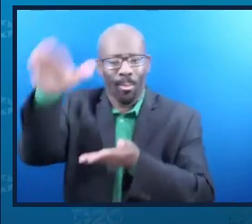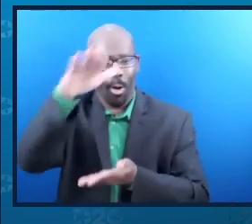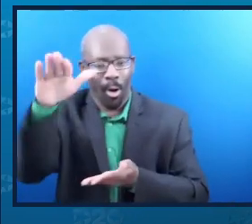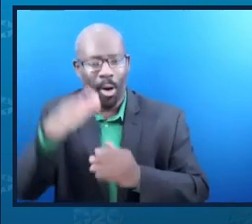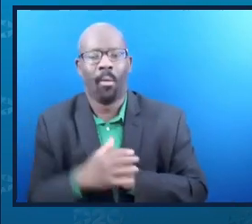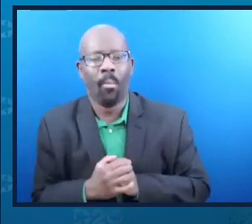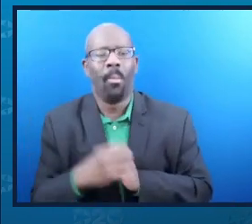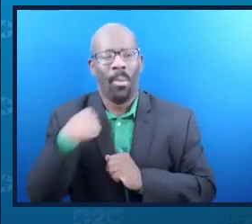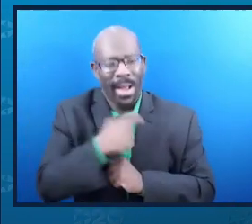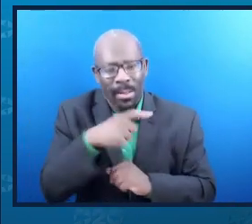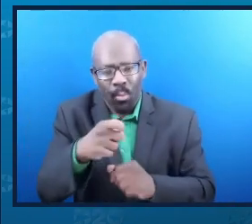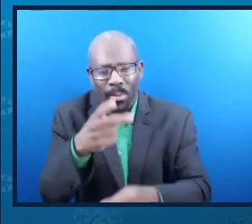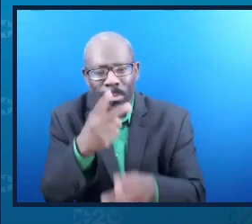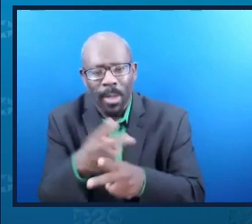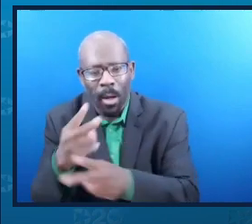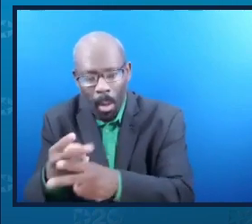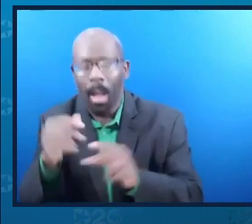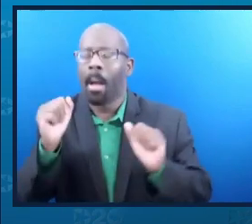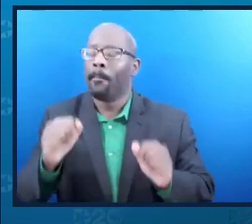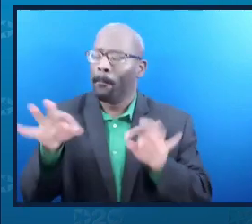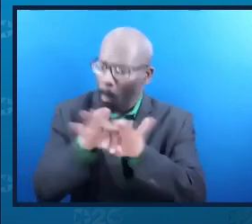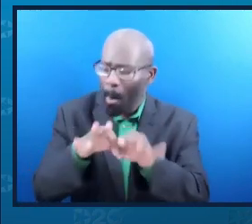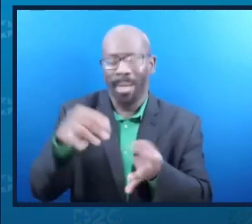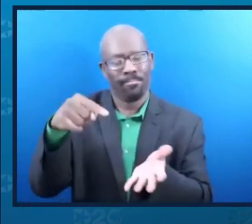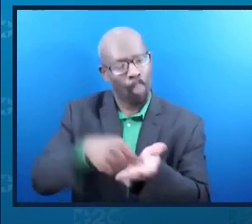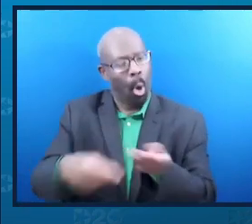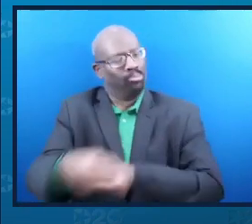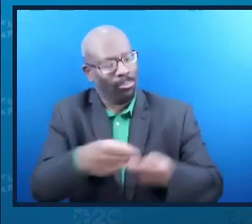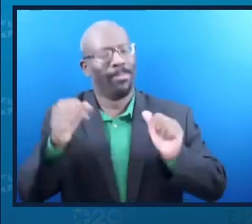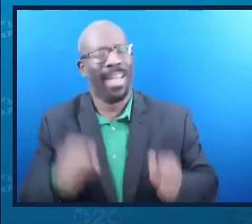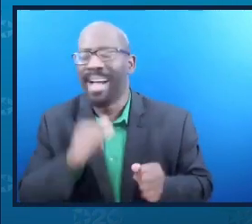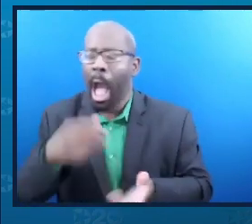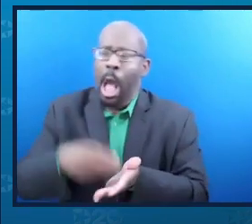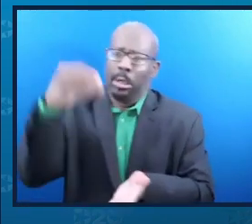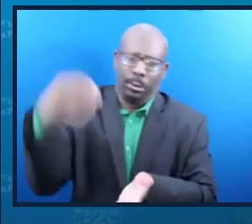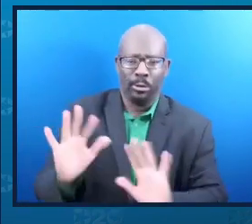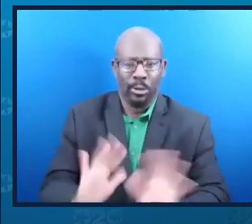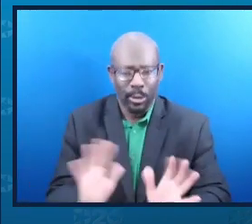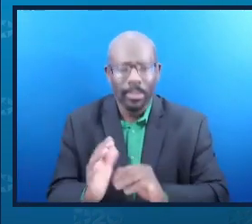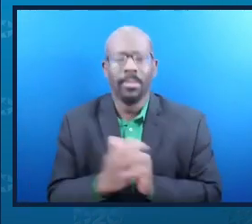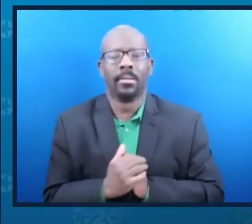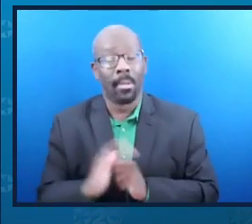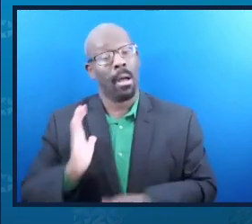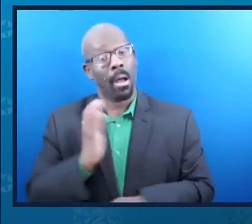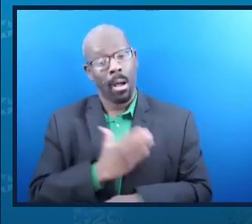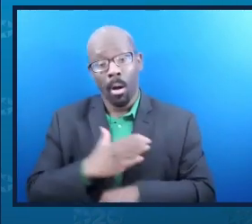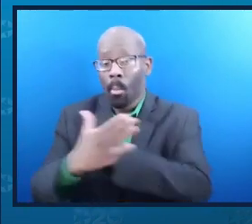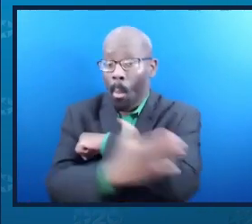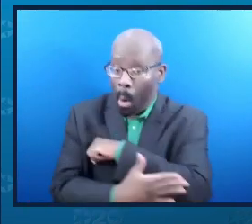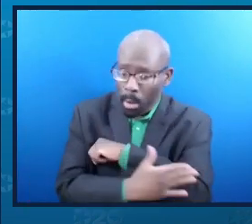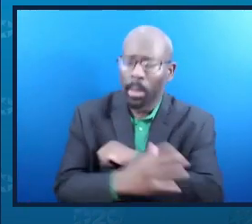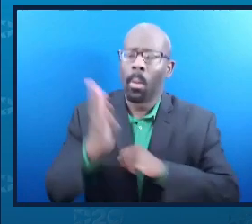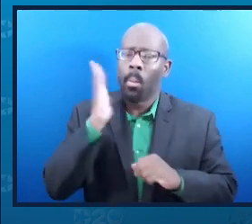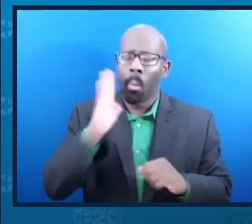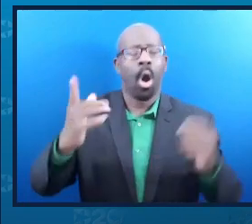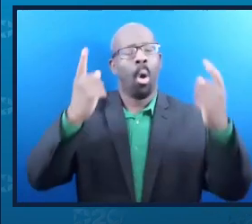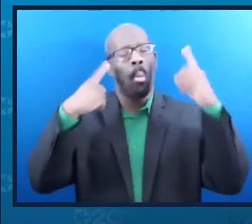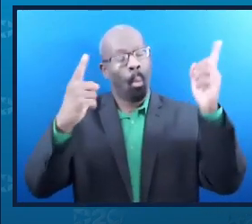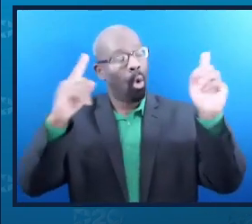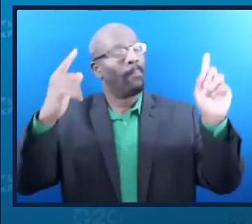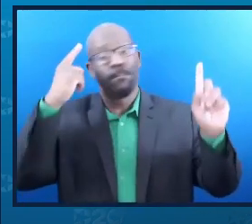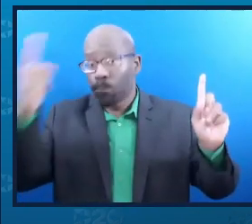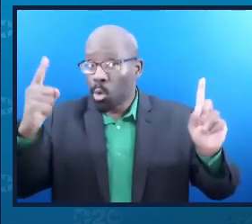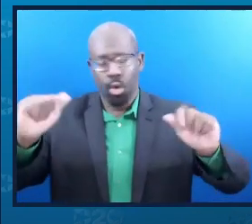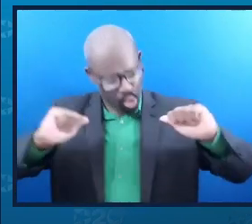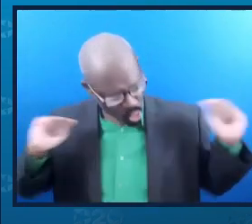EDUCATION WAS ALREADY HARD TO